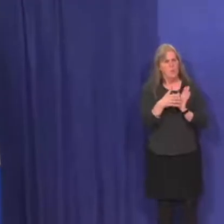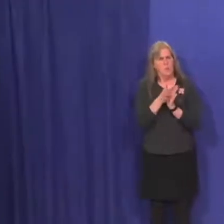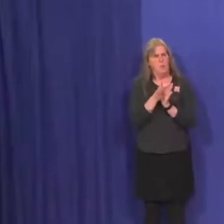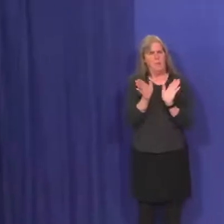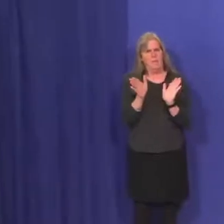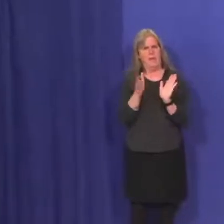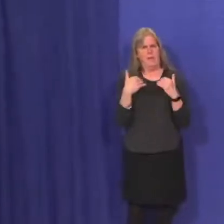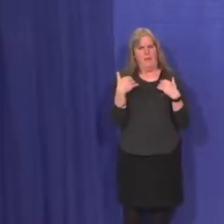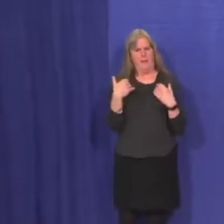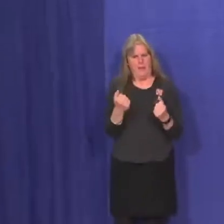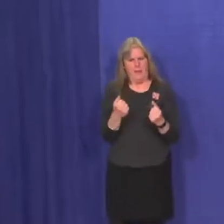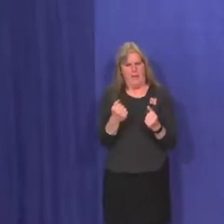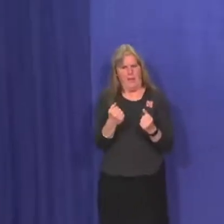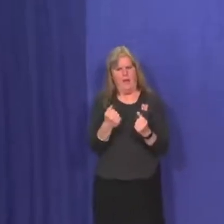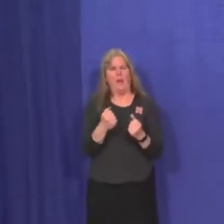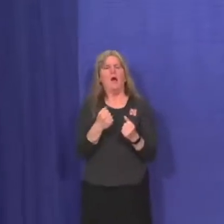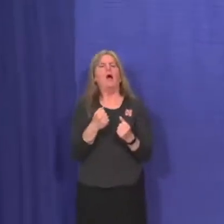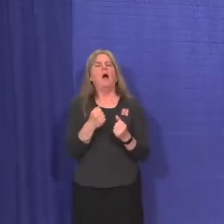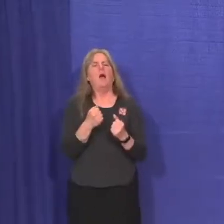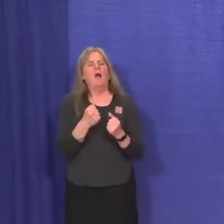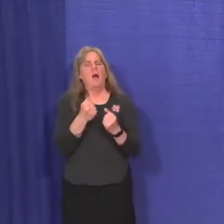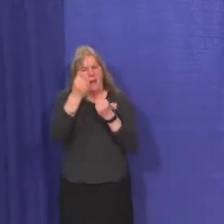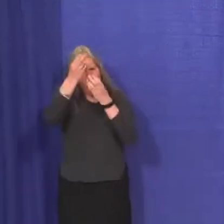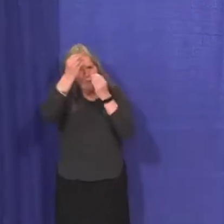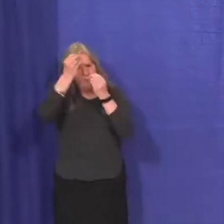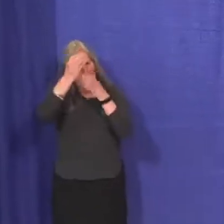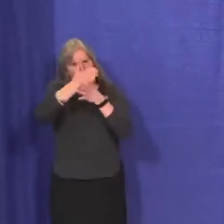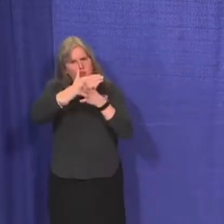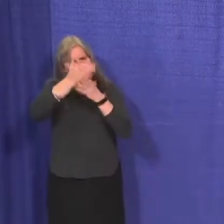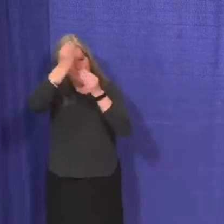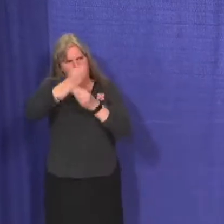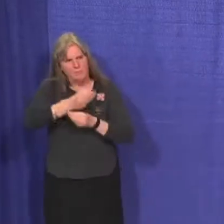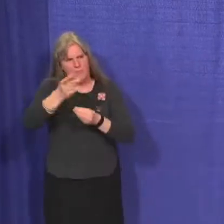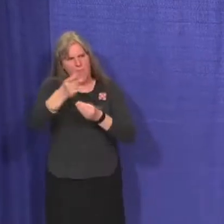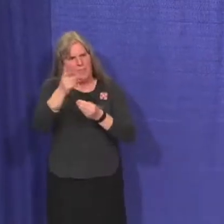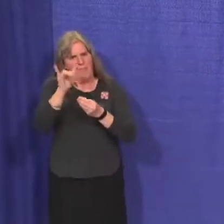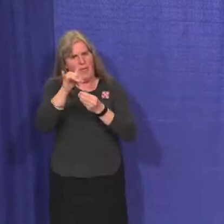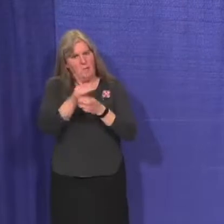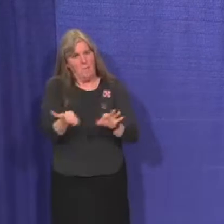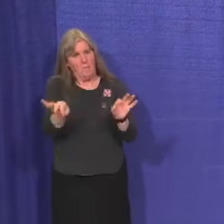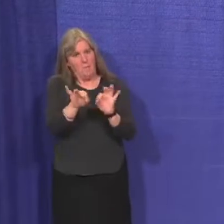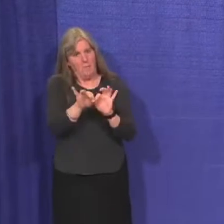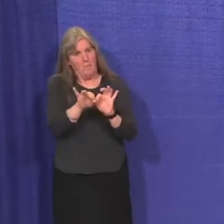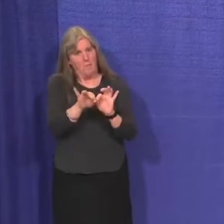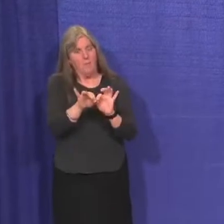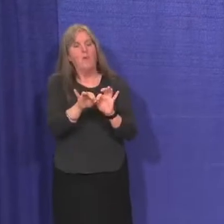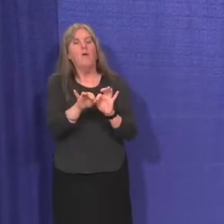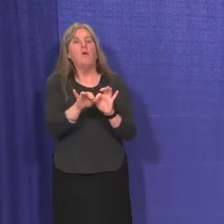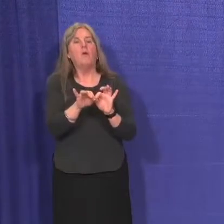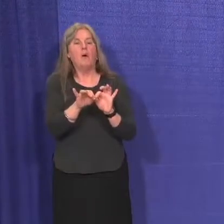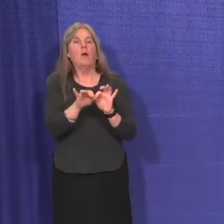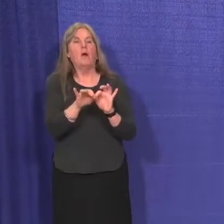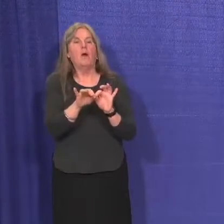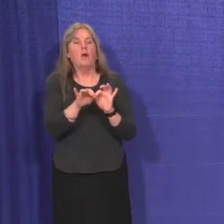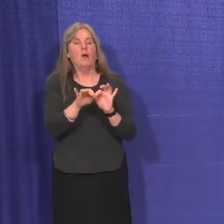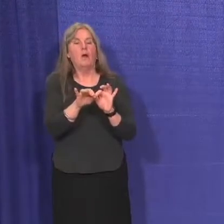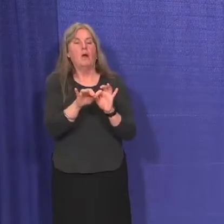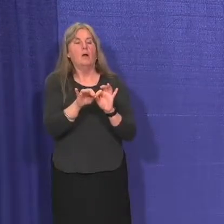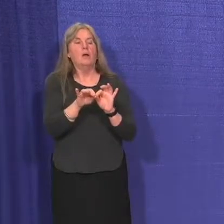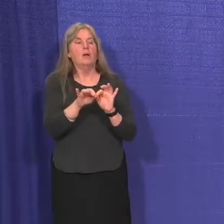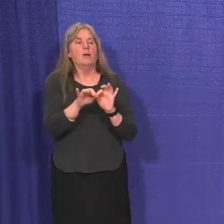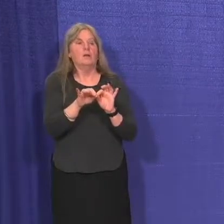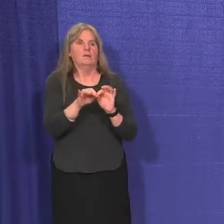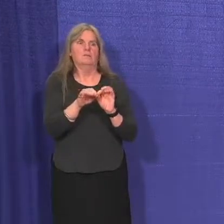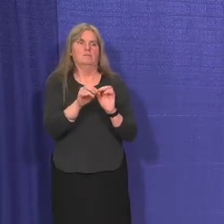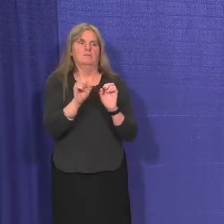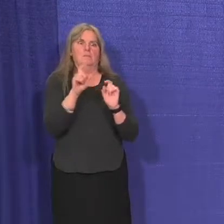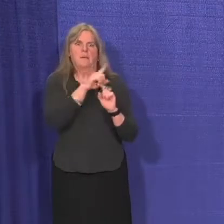begin with Jackie from CBC.